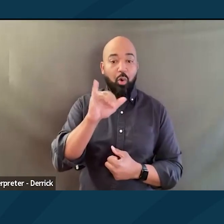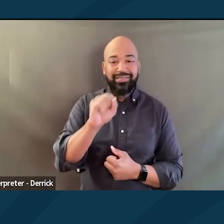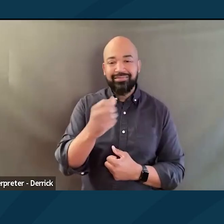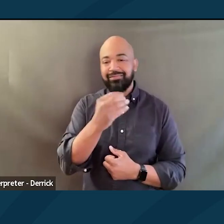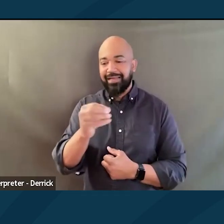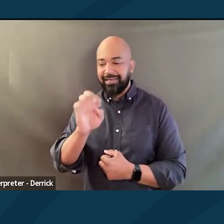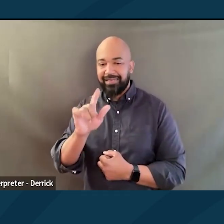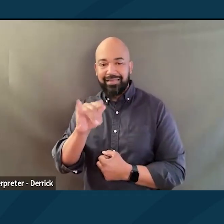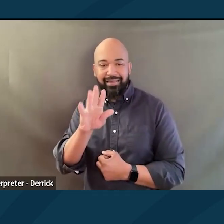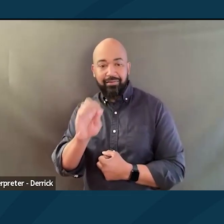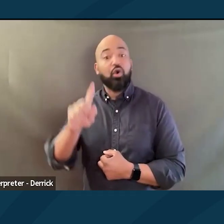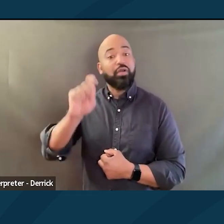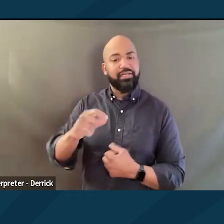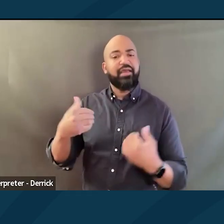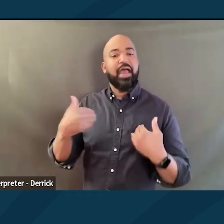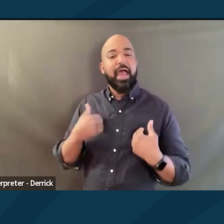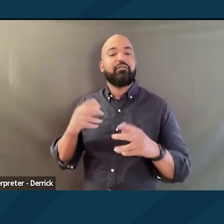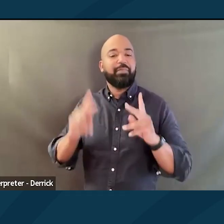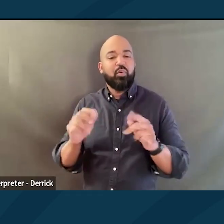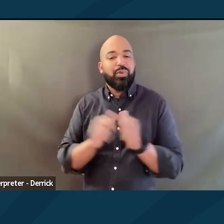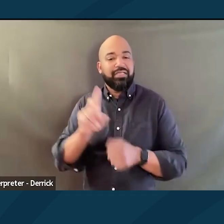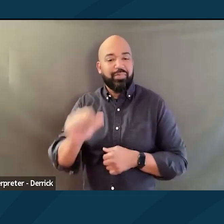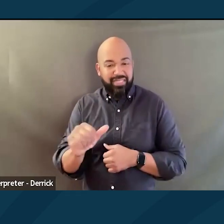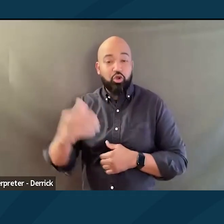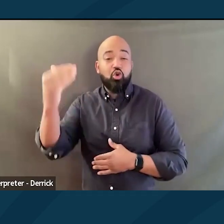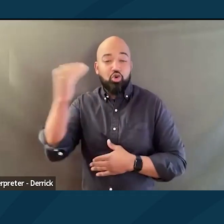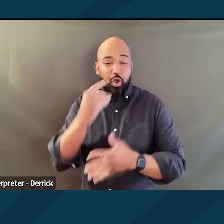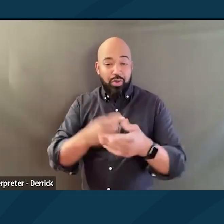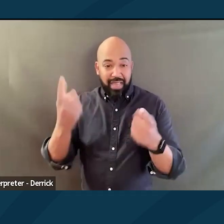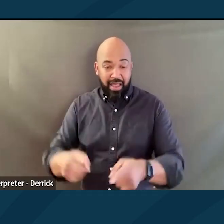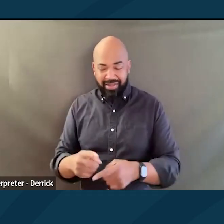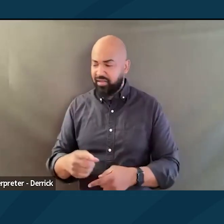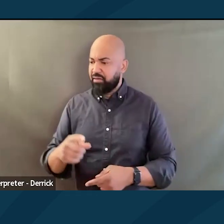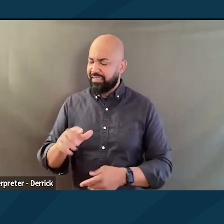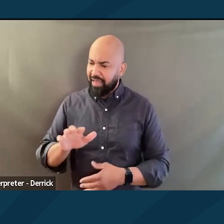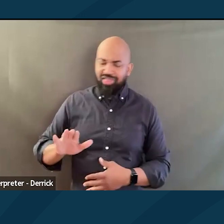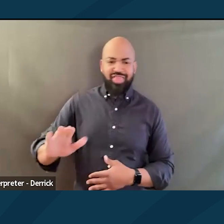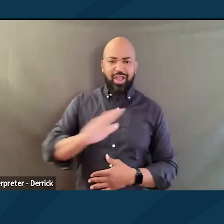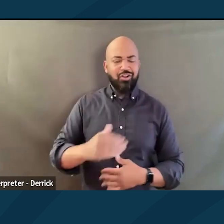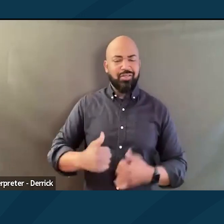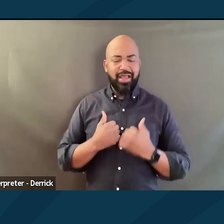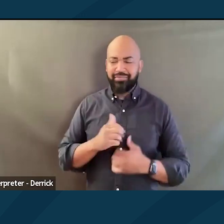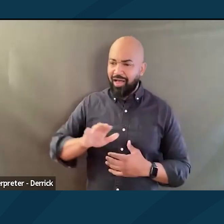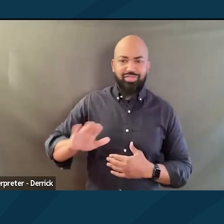going on. Because it's their lives. It's their friends. The people they know in the